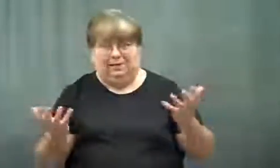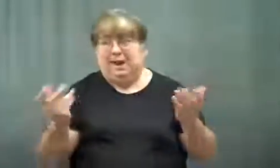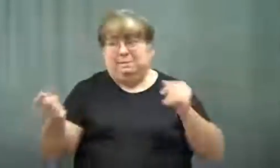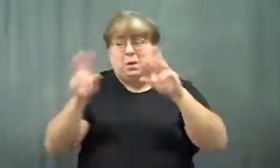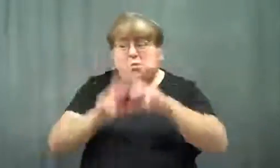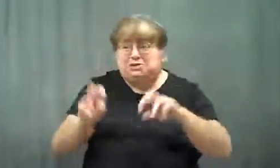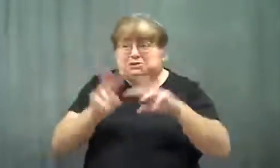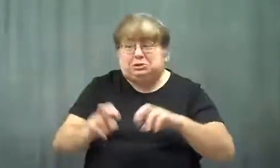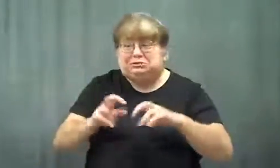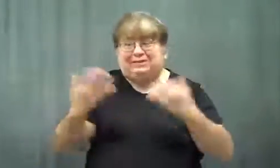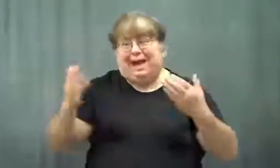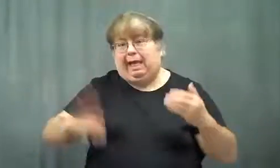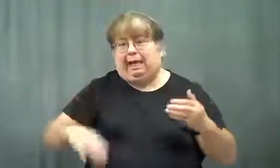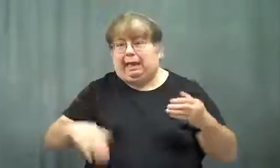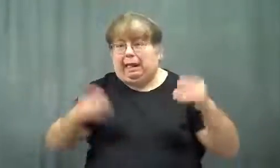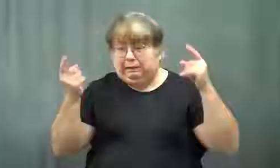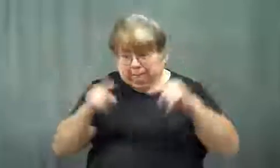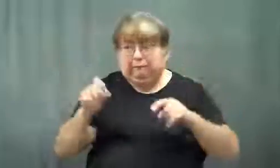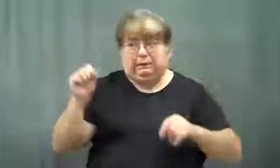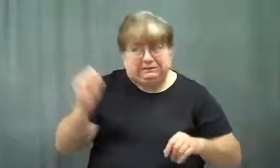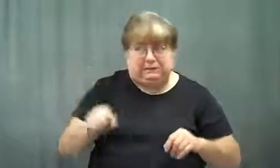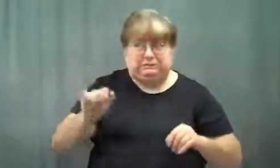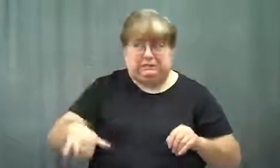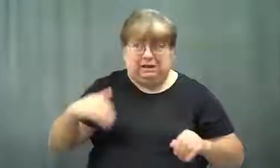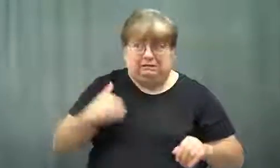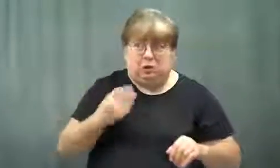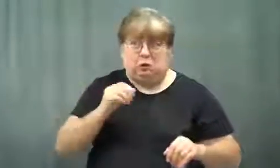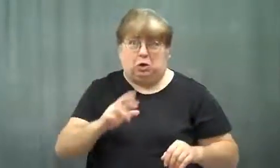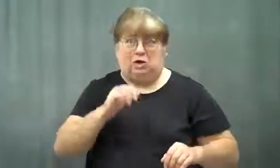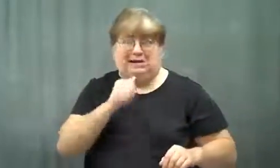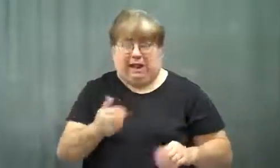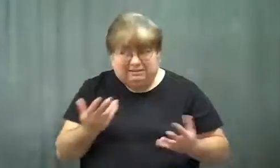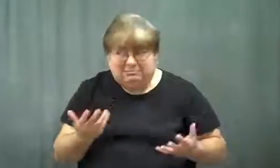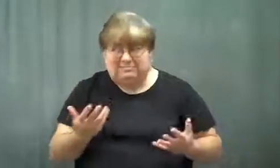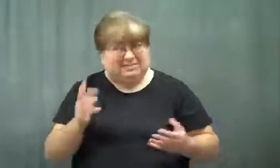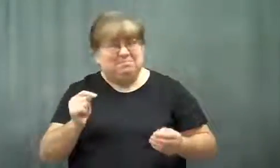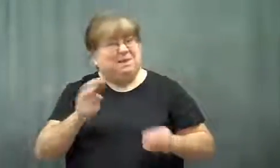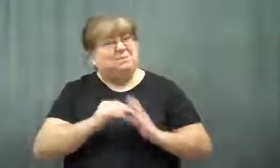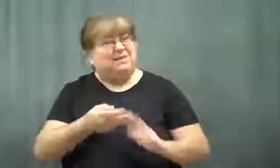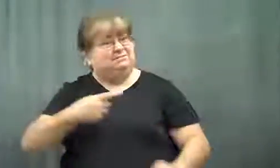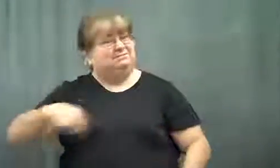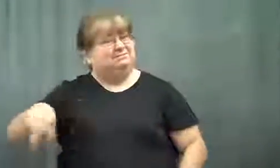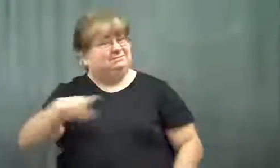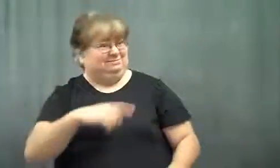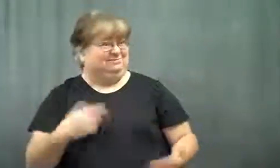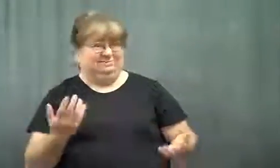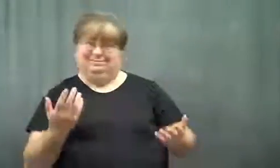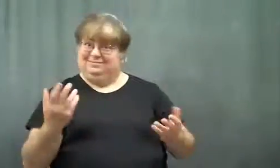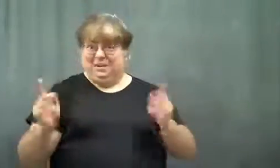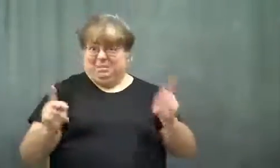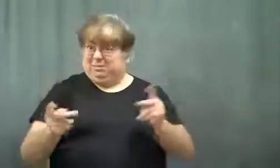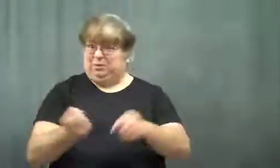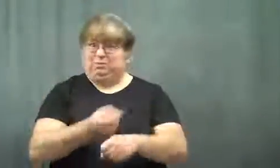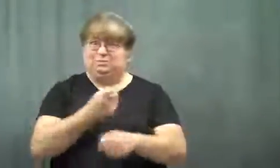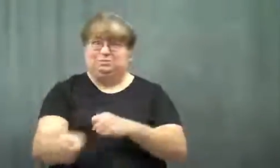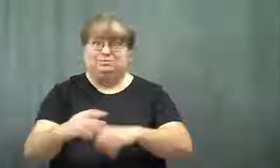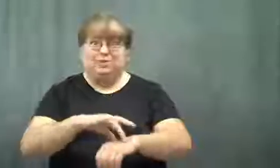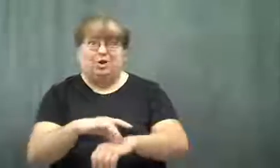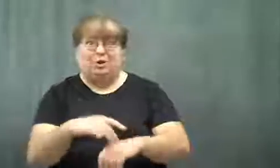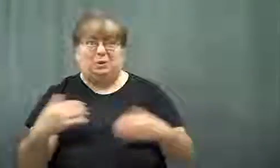Researchers don't know yet. If so, it means people are ruining the earth.